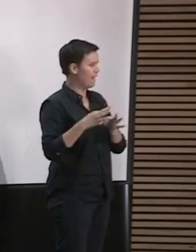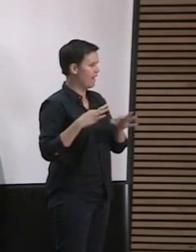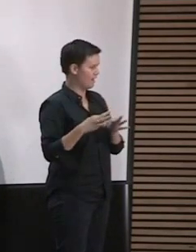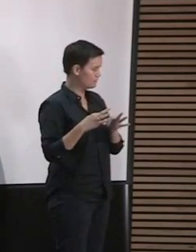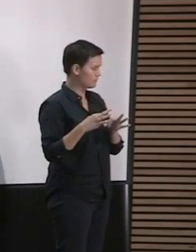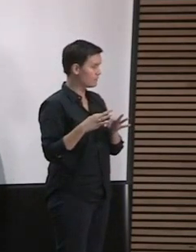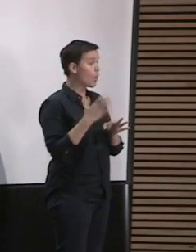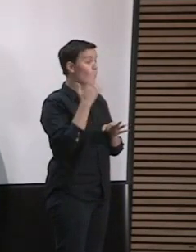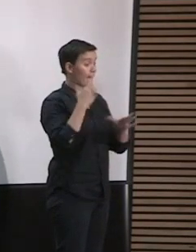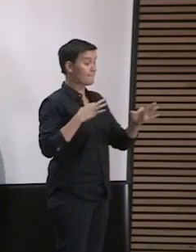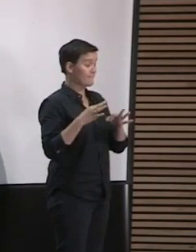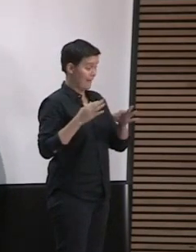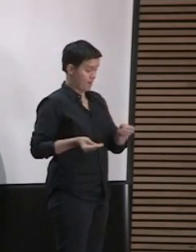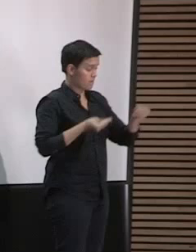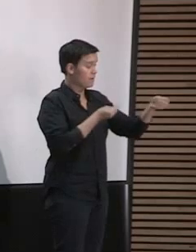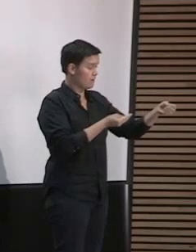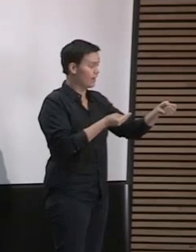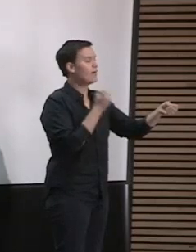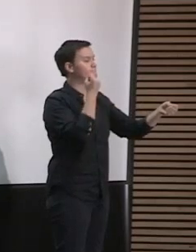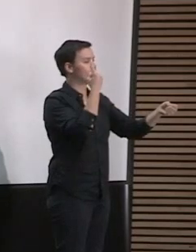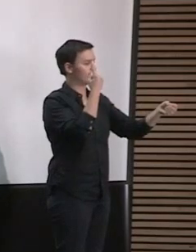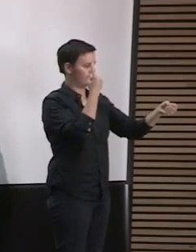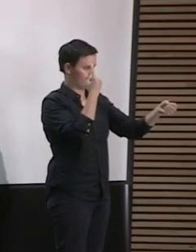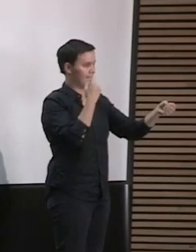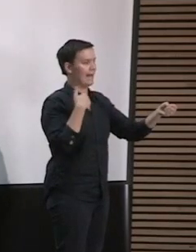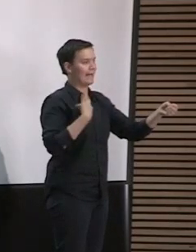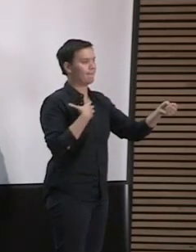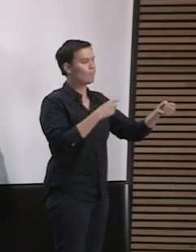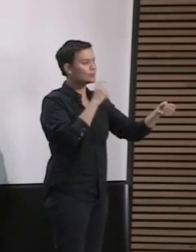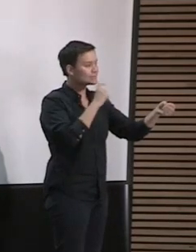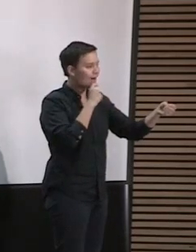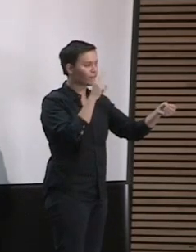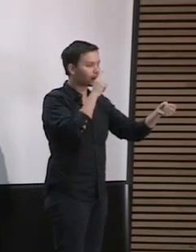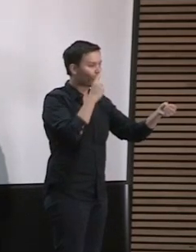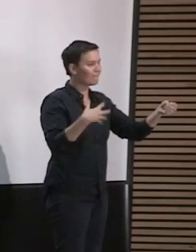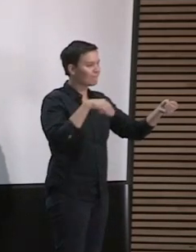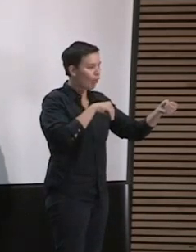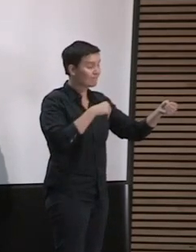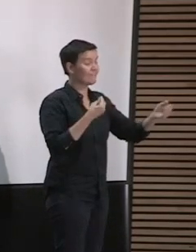strategy, which was drafted by the Ministry of Health, we did put in extra funding to deploy